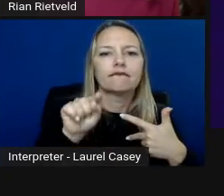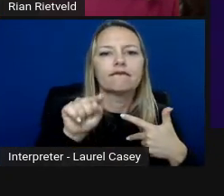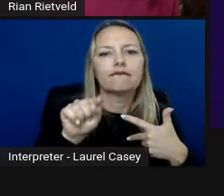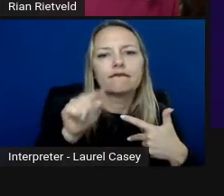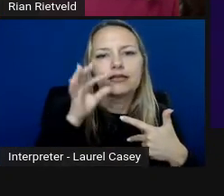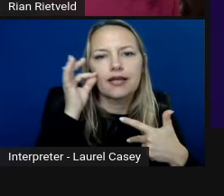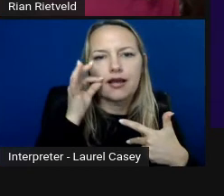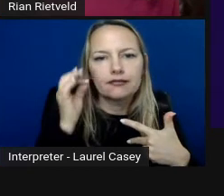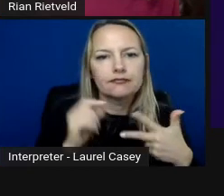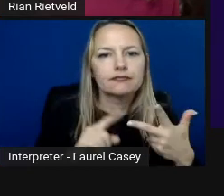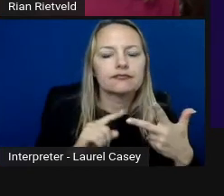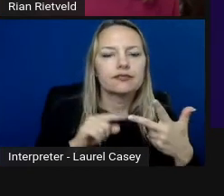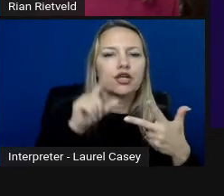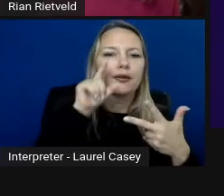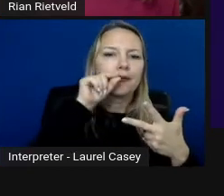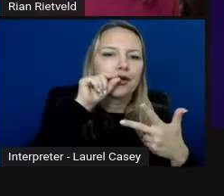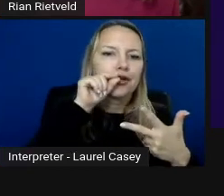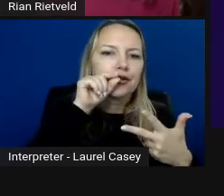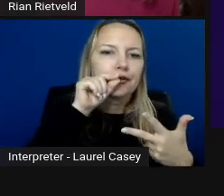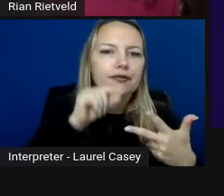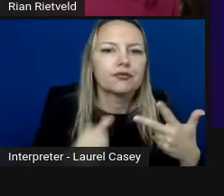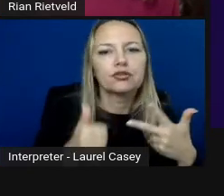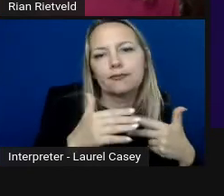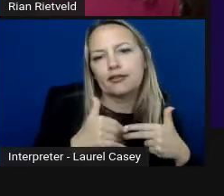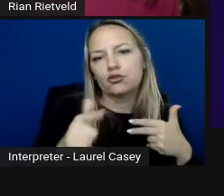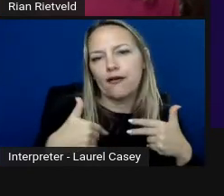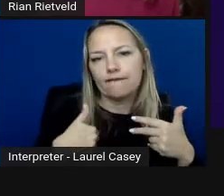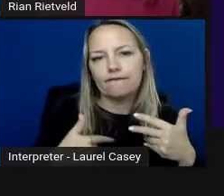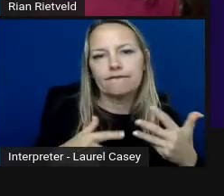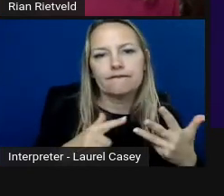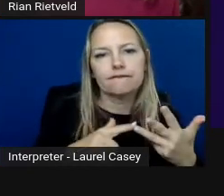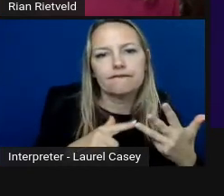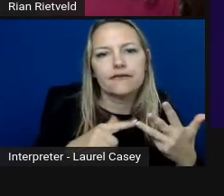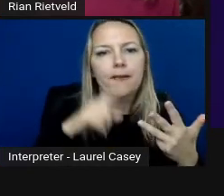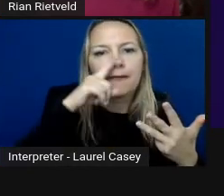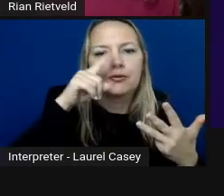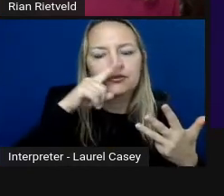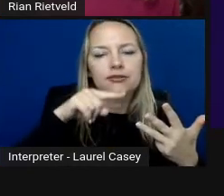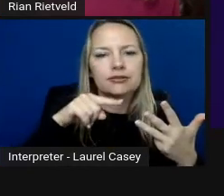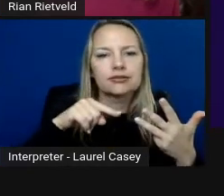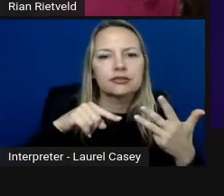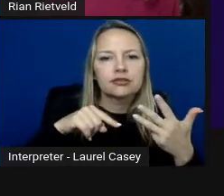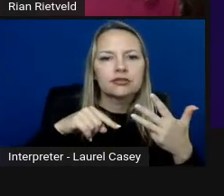Bird, unticked tickbox, Which pets do you have? Mouse, unticked tickbox, Which pets do you have?